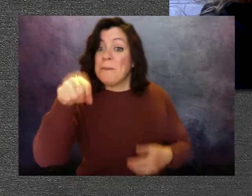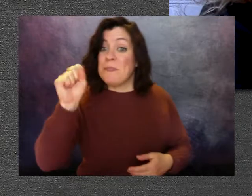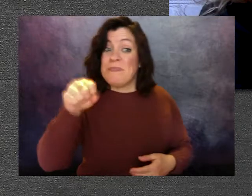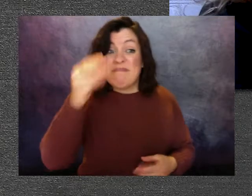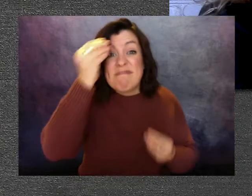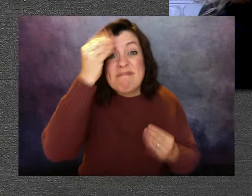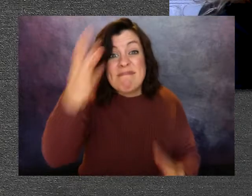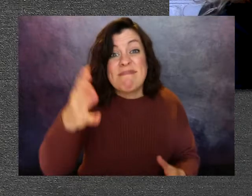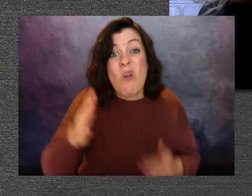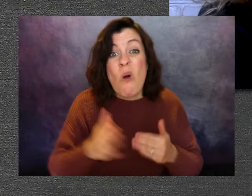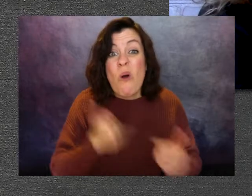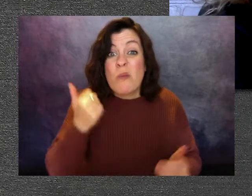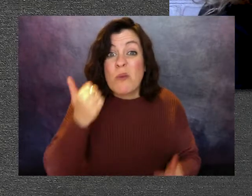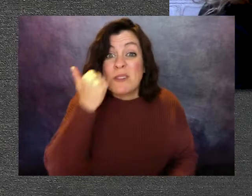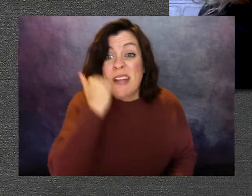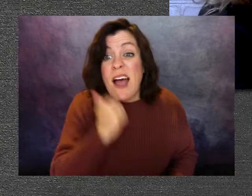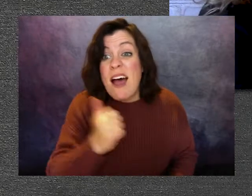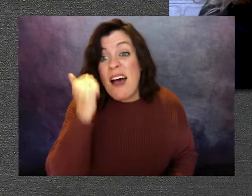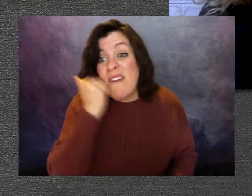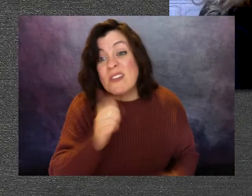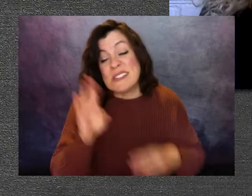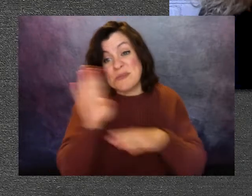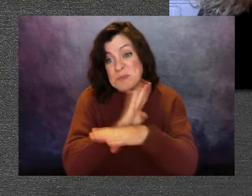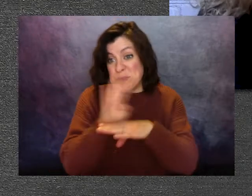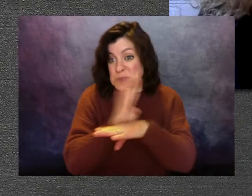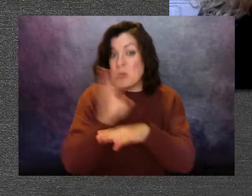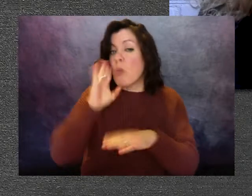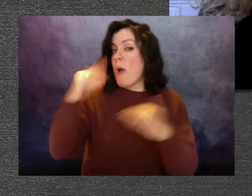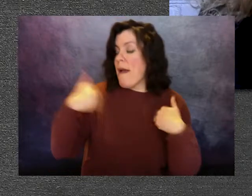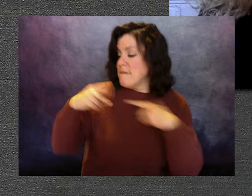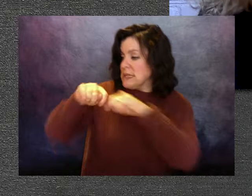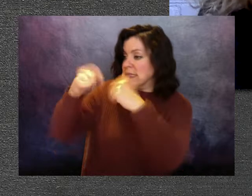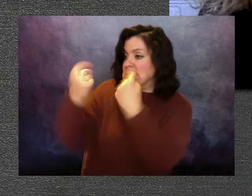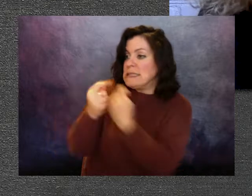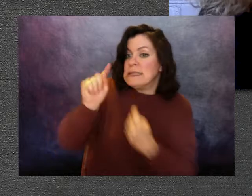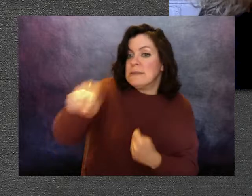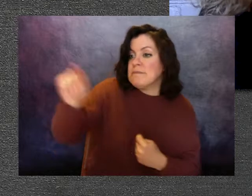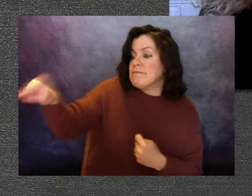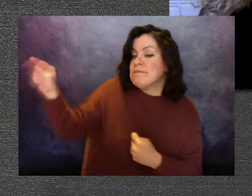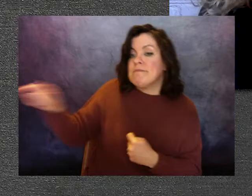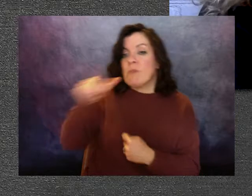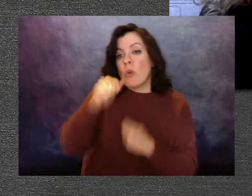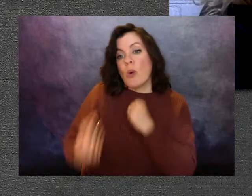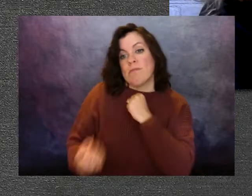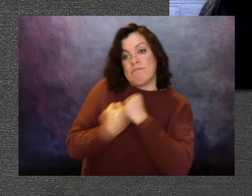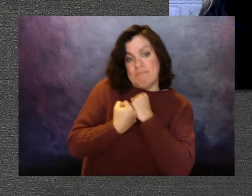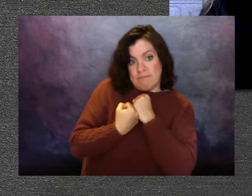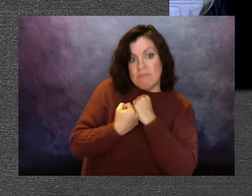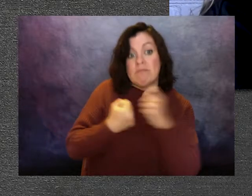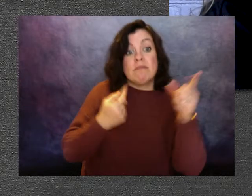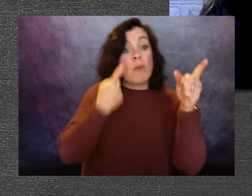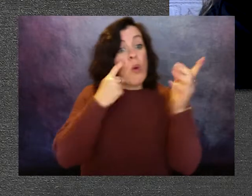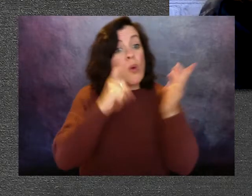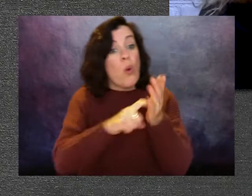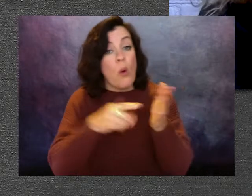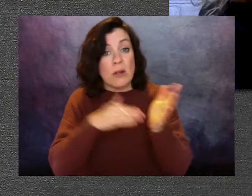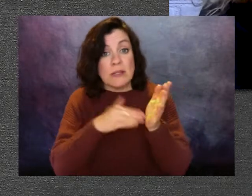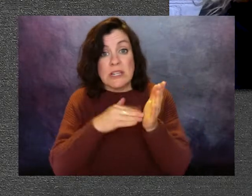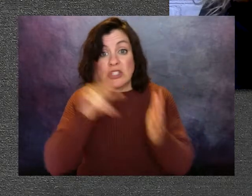A team works together during an operation. Dr. Kep finds gowns, caps and gloves for the team.